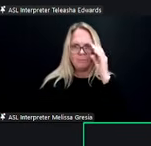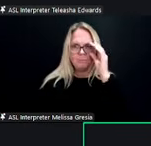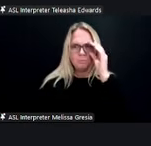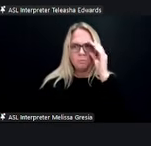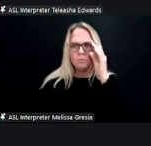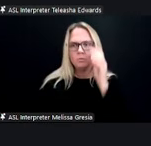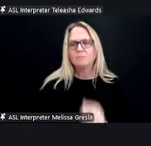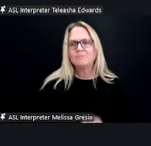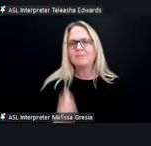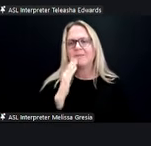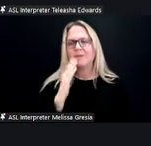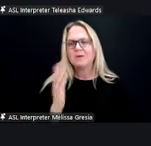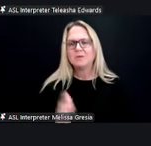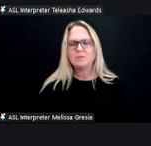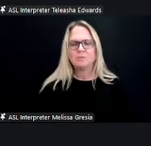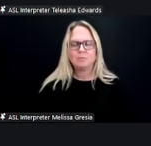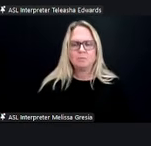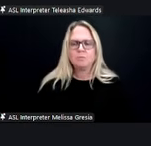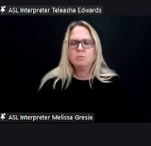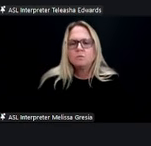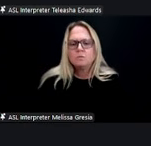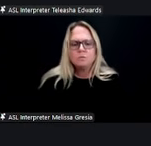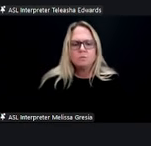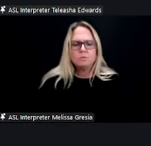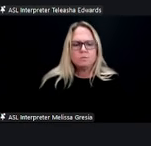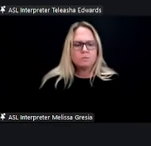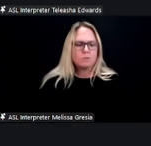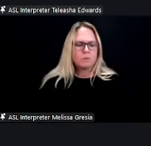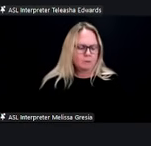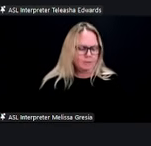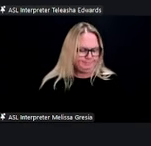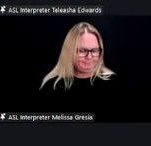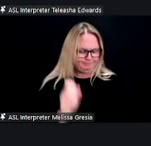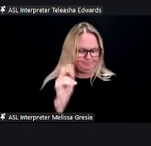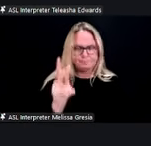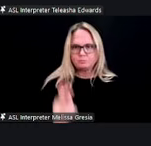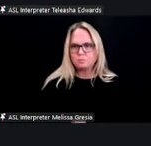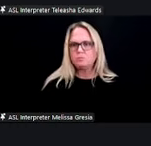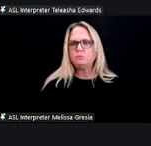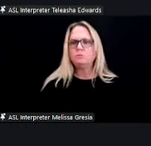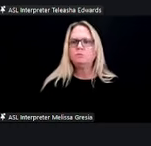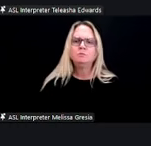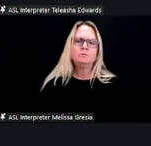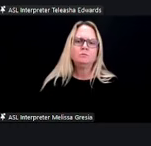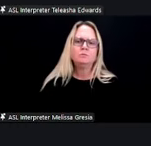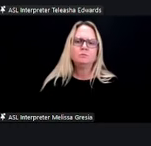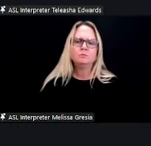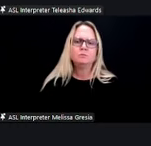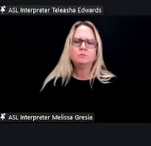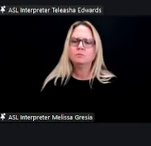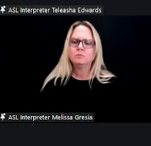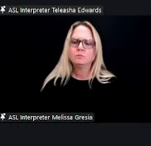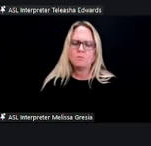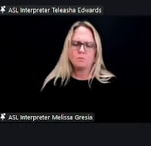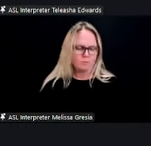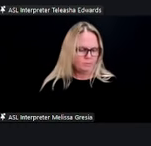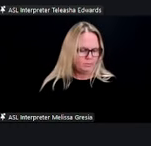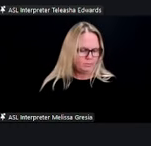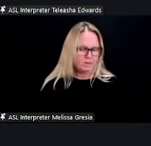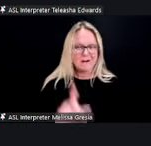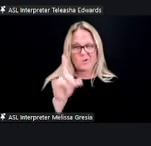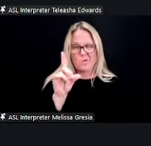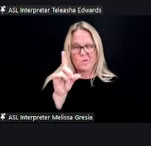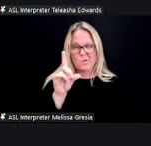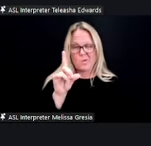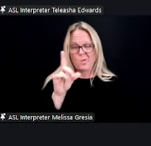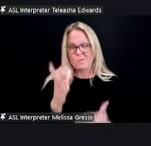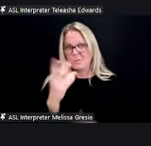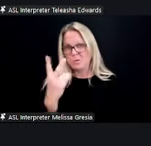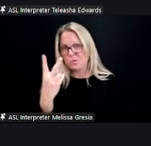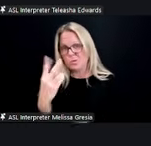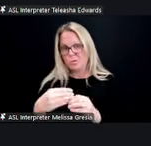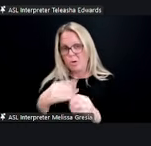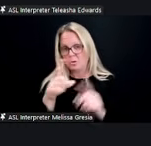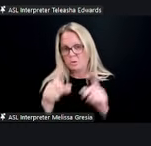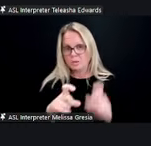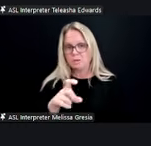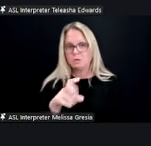Thank you. All right. Um, probably one maybe two more questions. Will the Roots Hubs leads